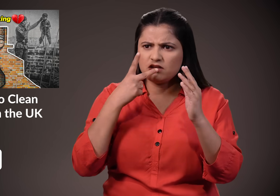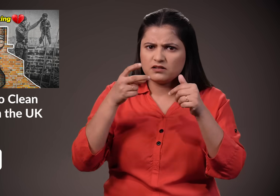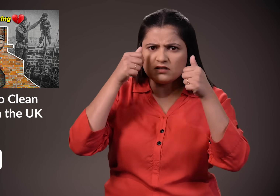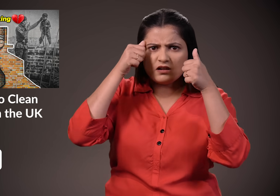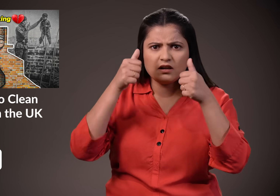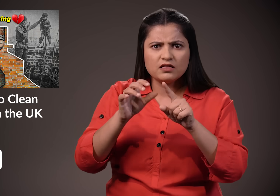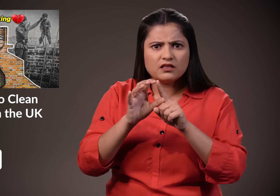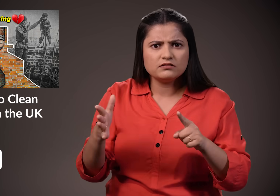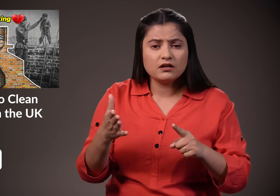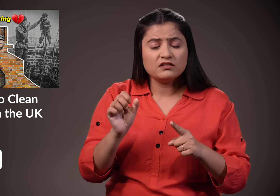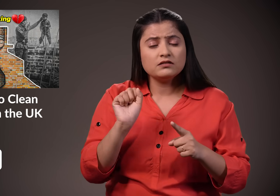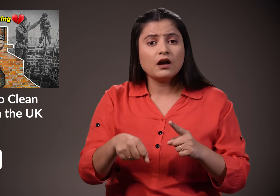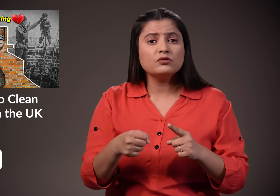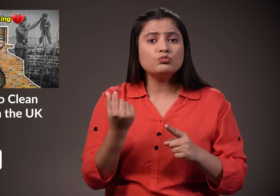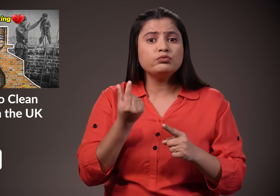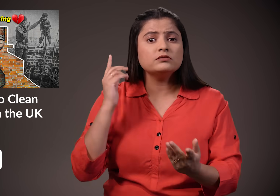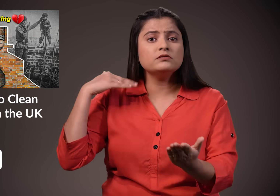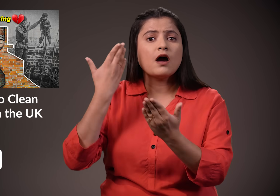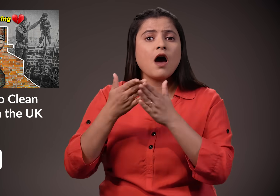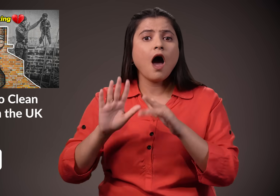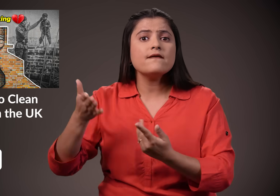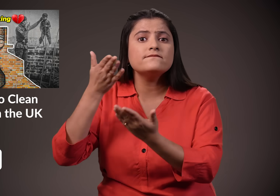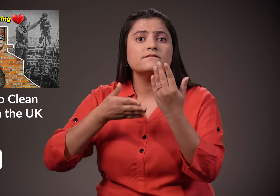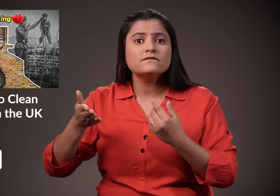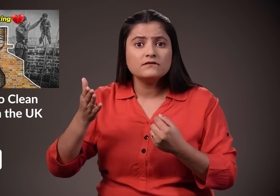The masters were cruel.